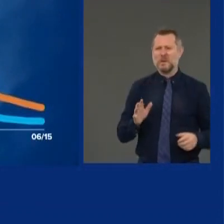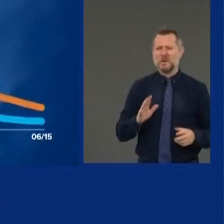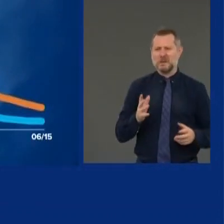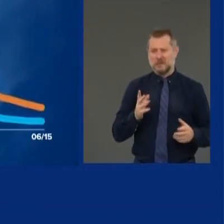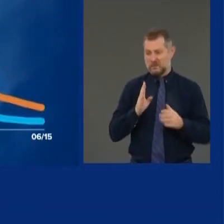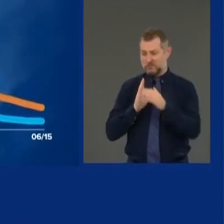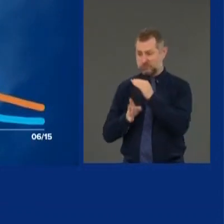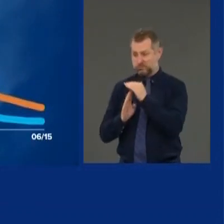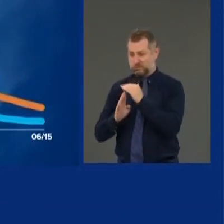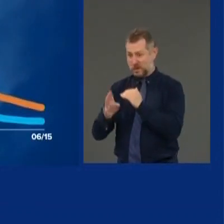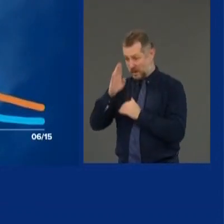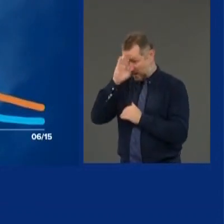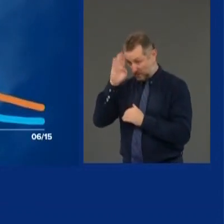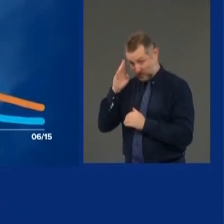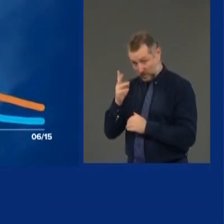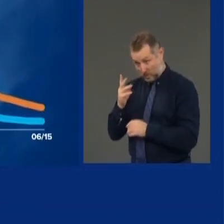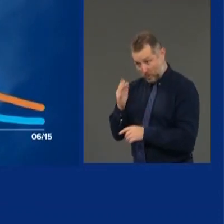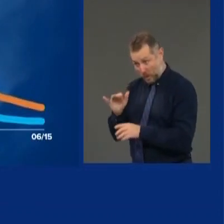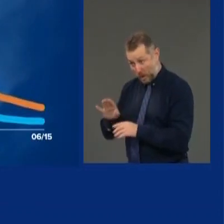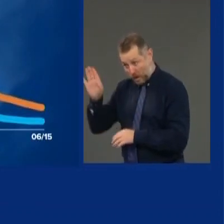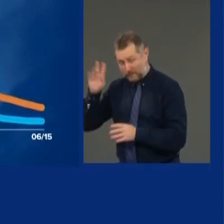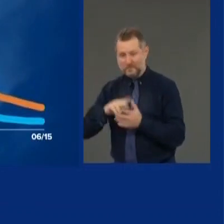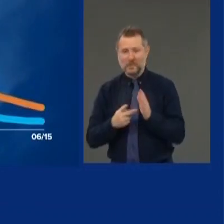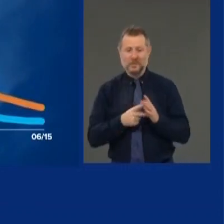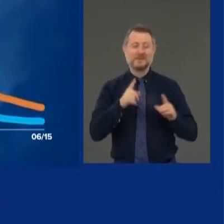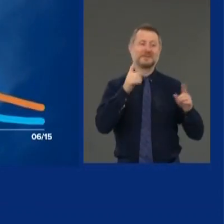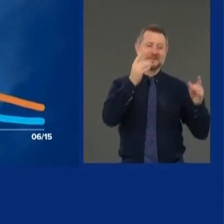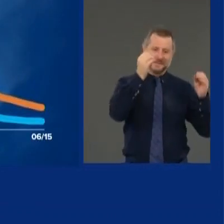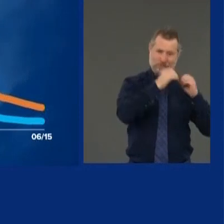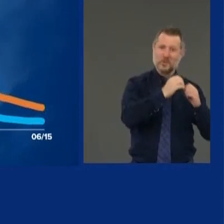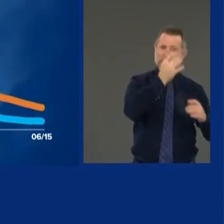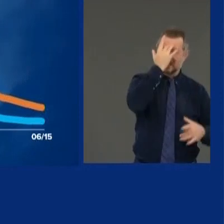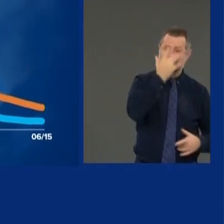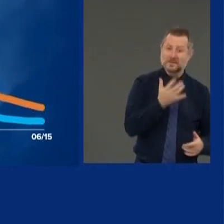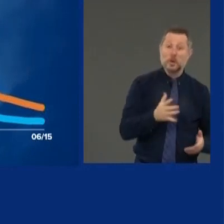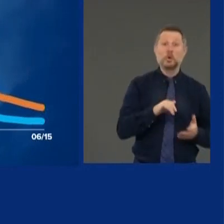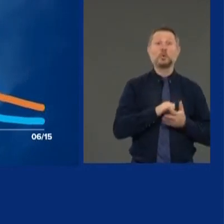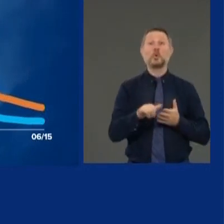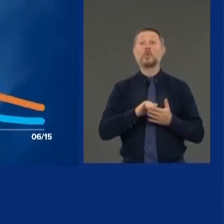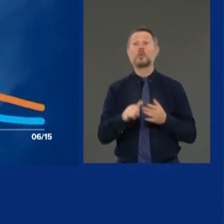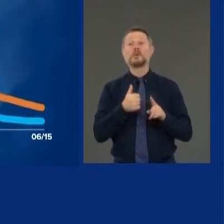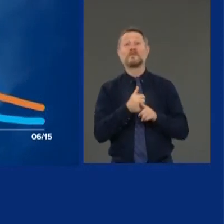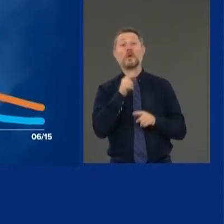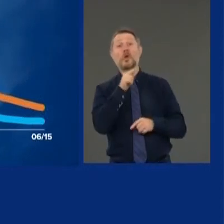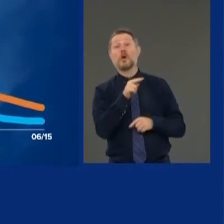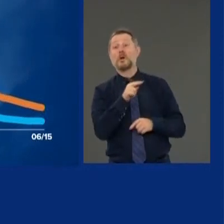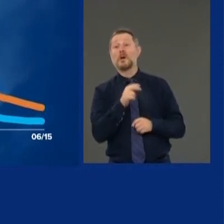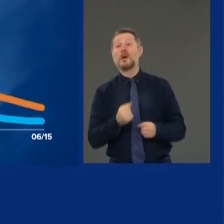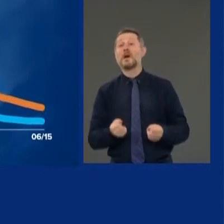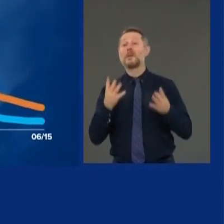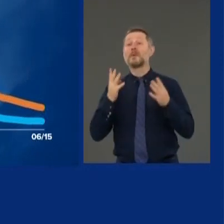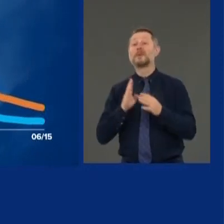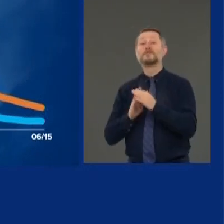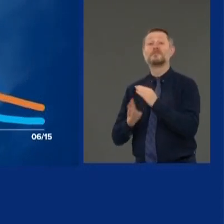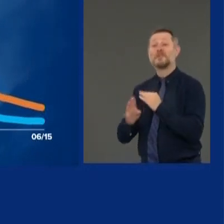PEOPLE ARE GETTING SICK WHEN MORE PEOPLE ARE ARE GOING INTO